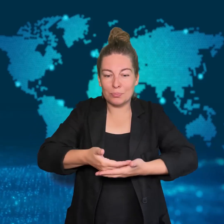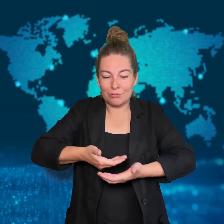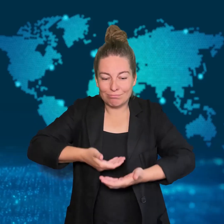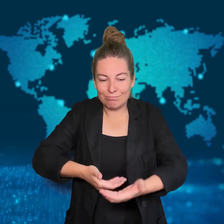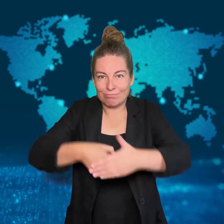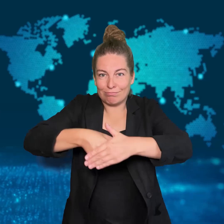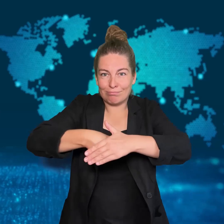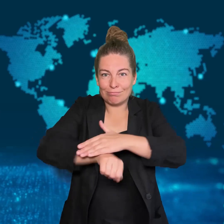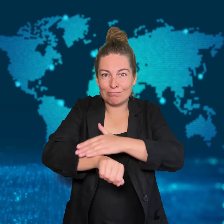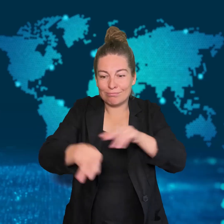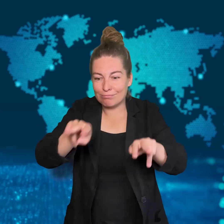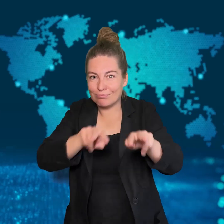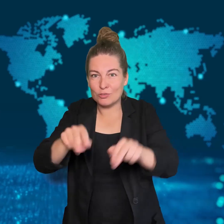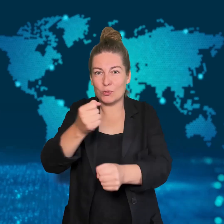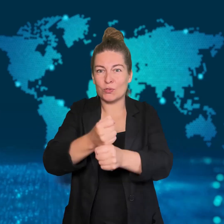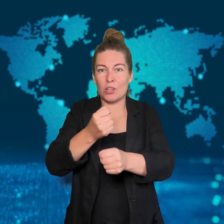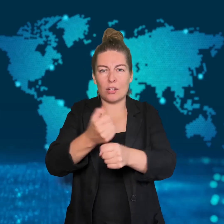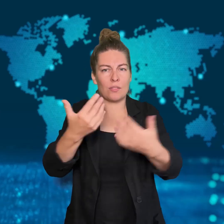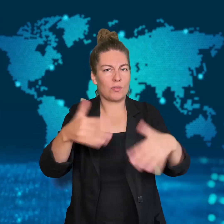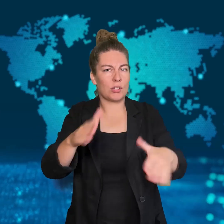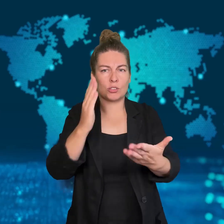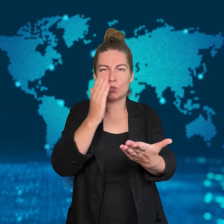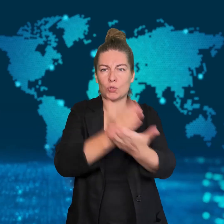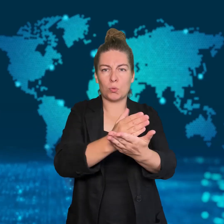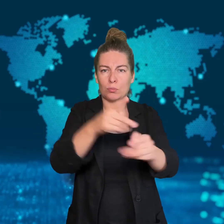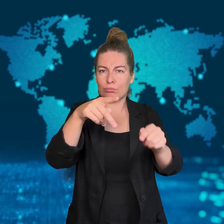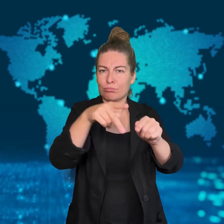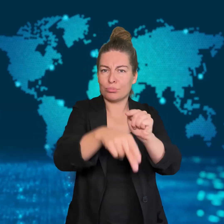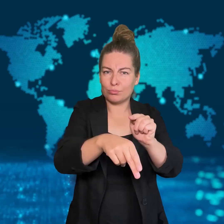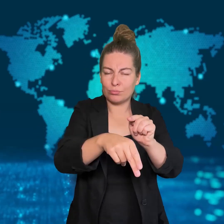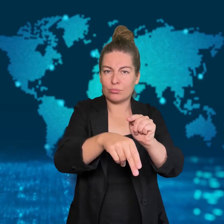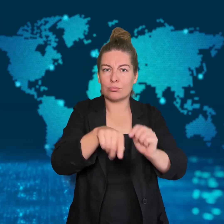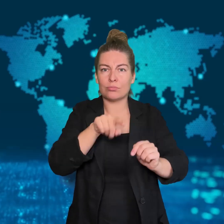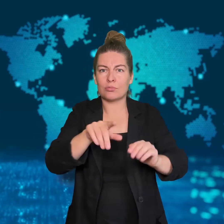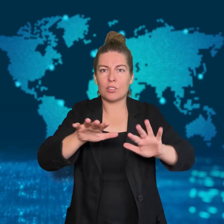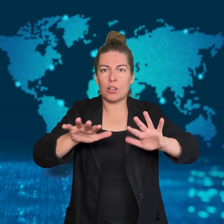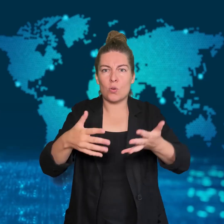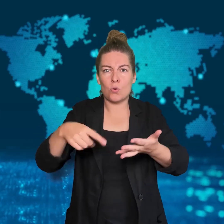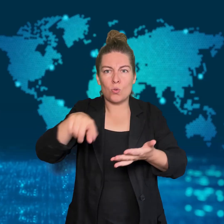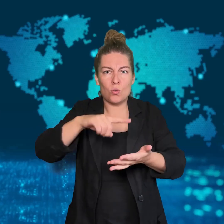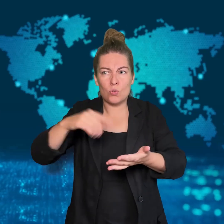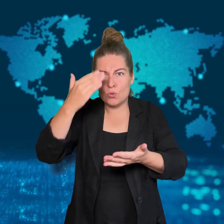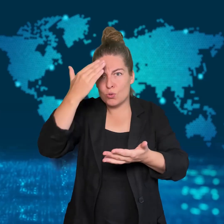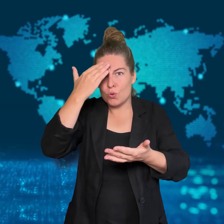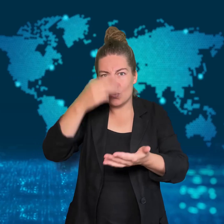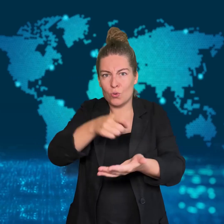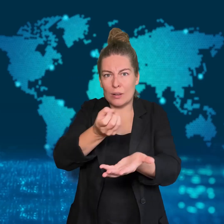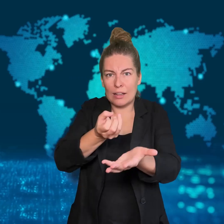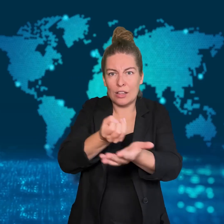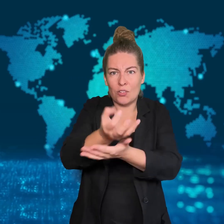The hospital's website is no longer online